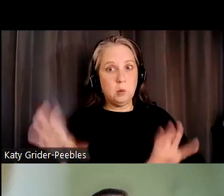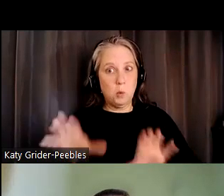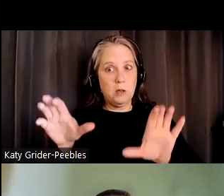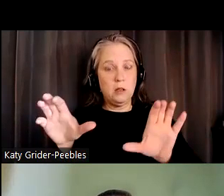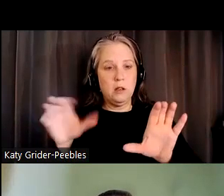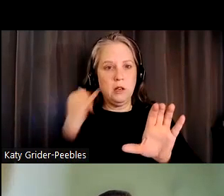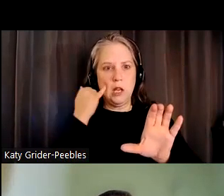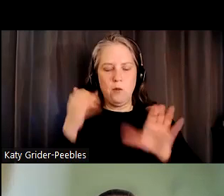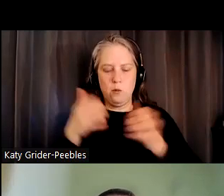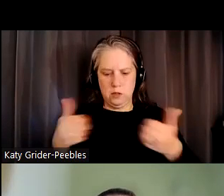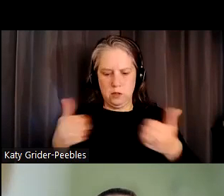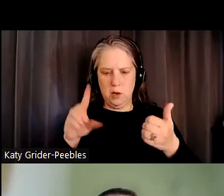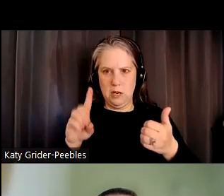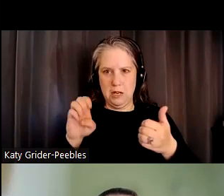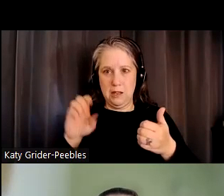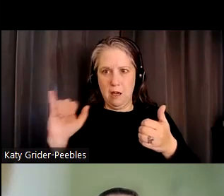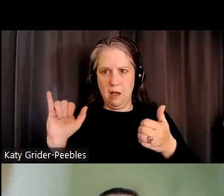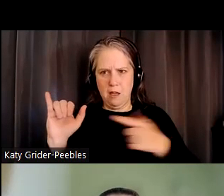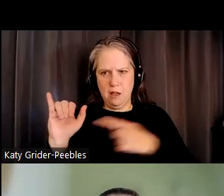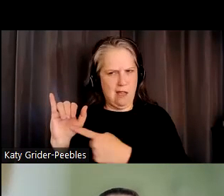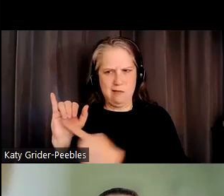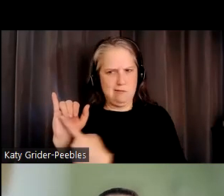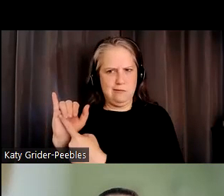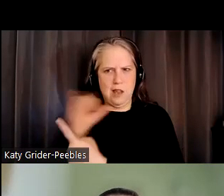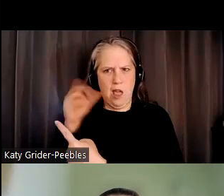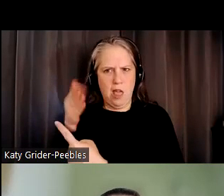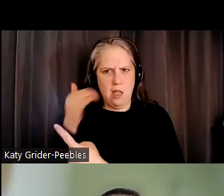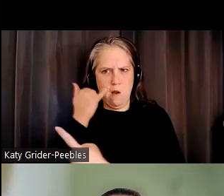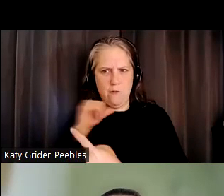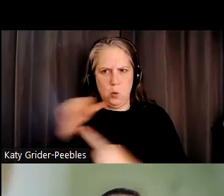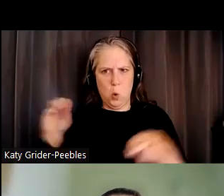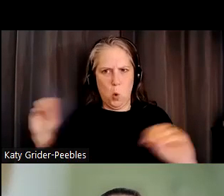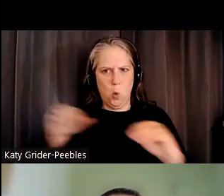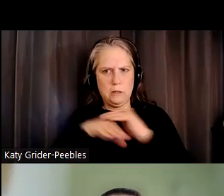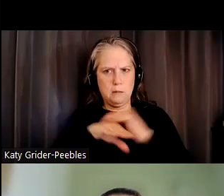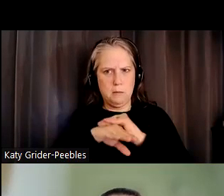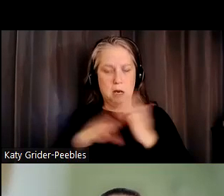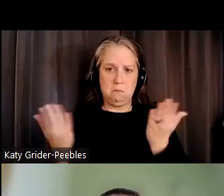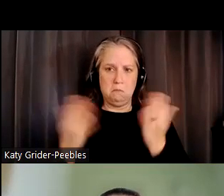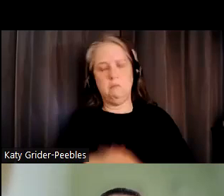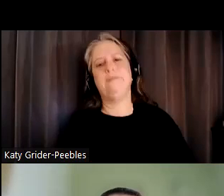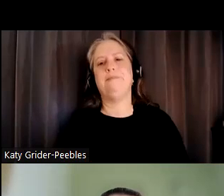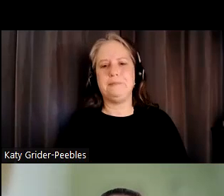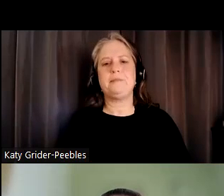Magan. Thank you, Natasha.